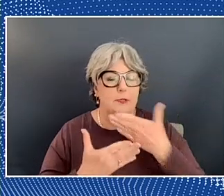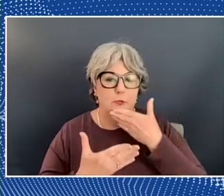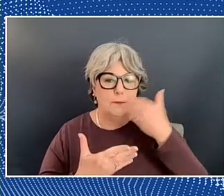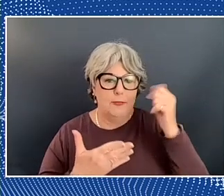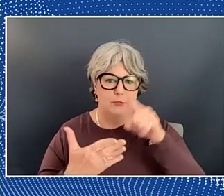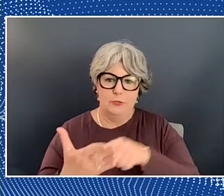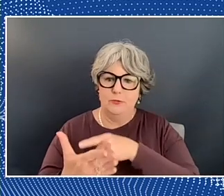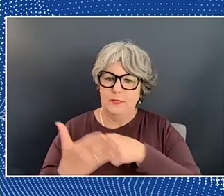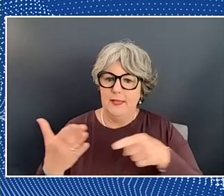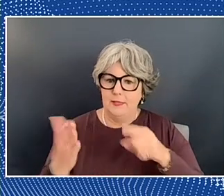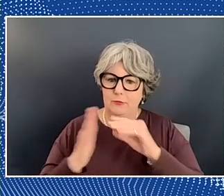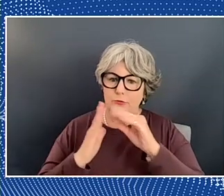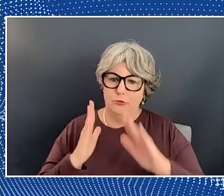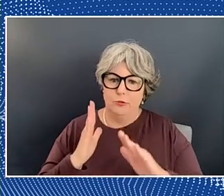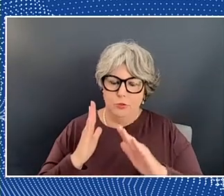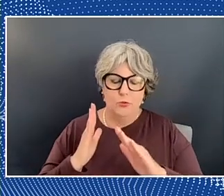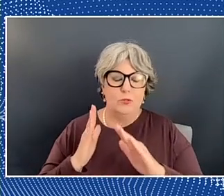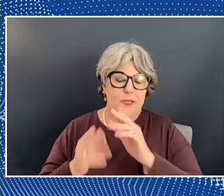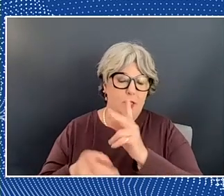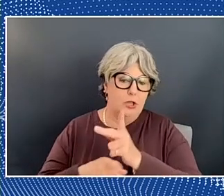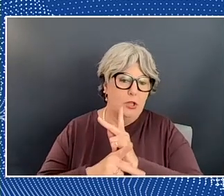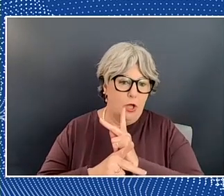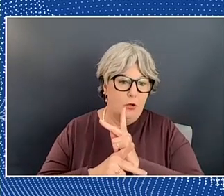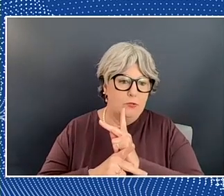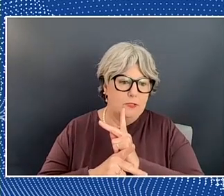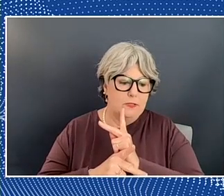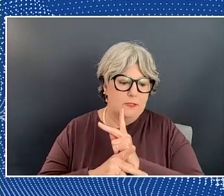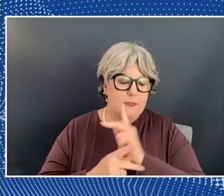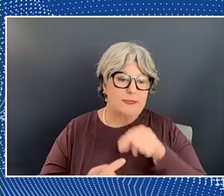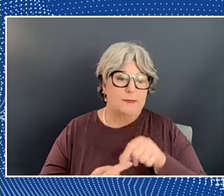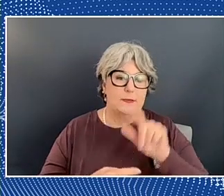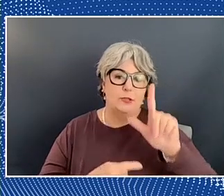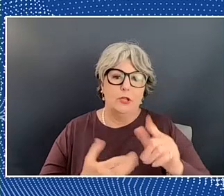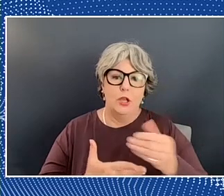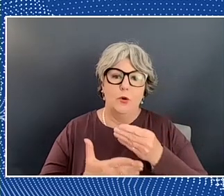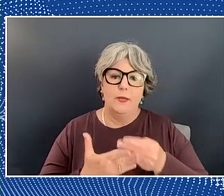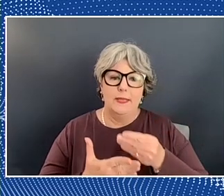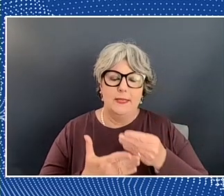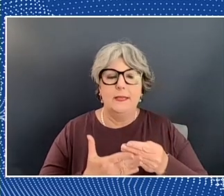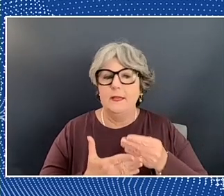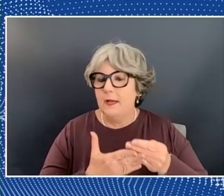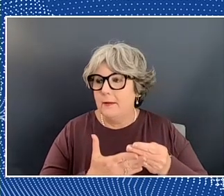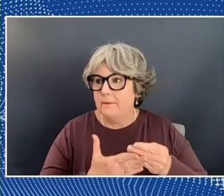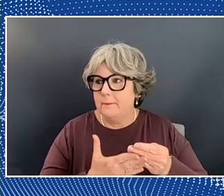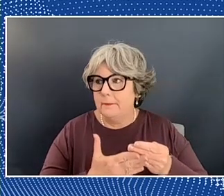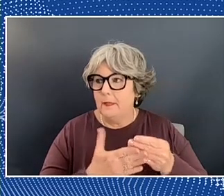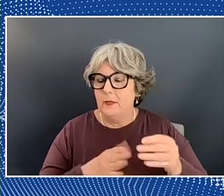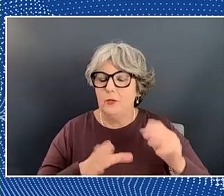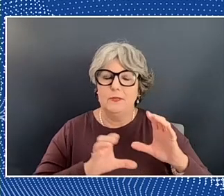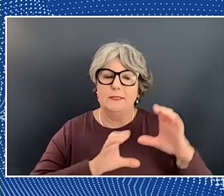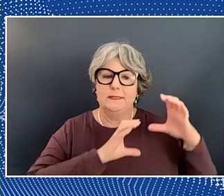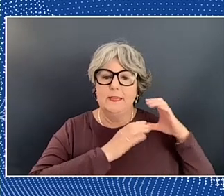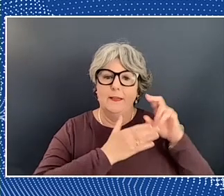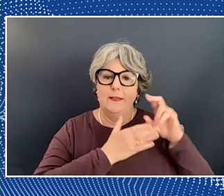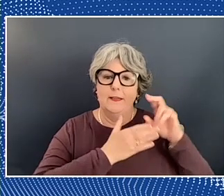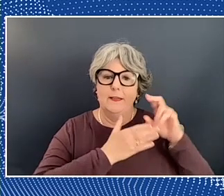loans for as many student loan borrowers as you can, especially low-income student loan borrowers who took on a debt for a university degree-